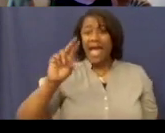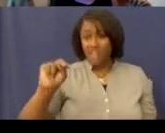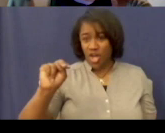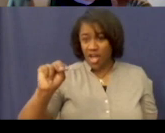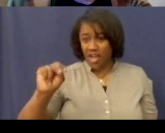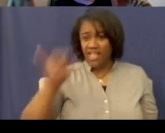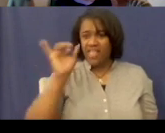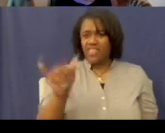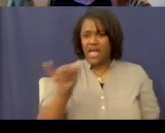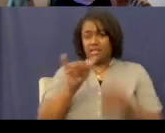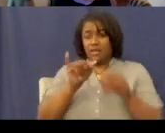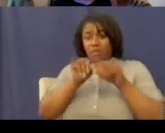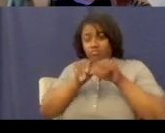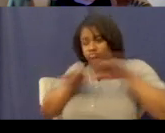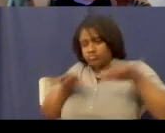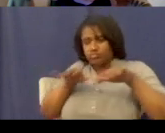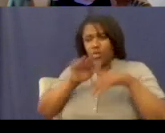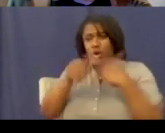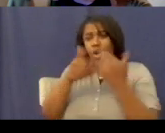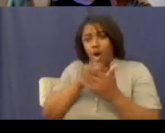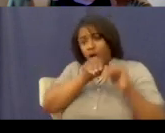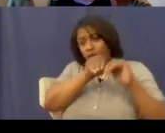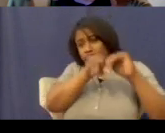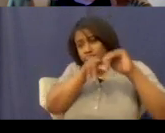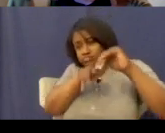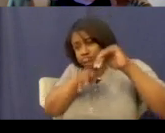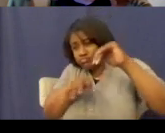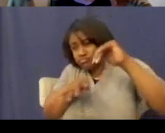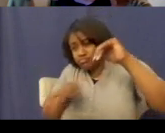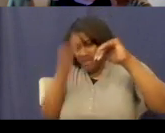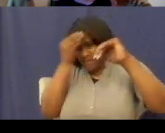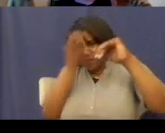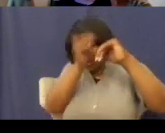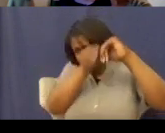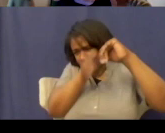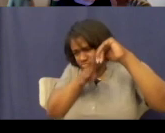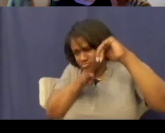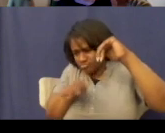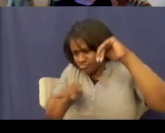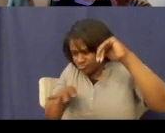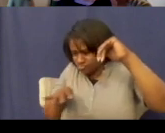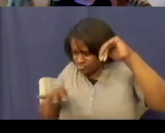to the next nerve cell in the chain, and it brings all the information it takes in